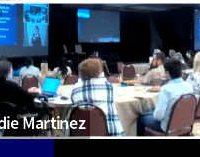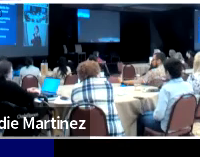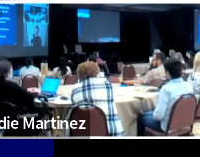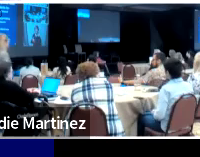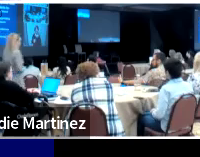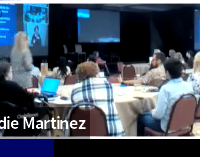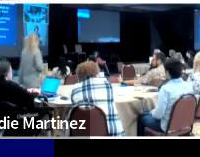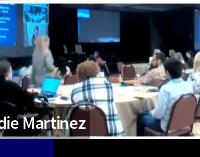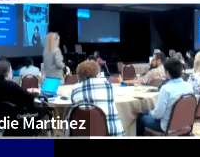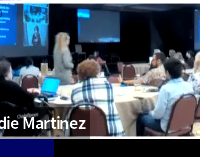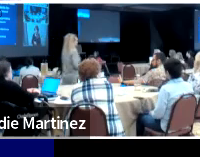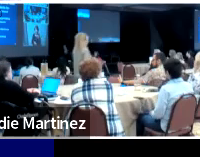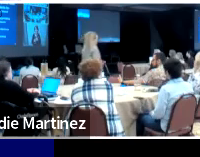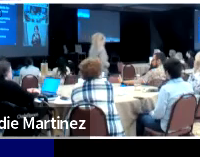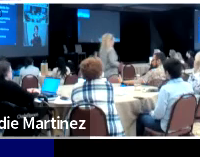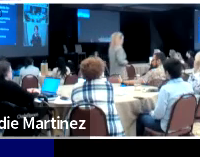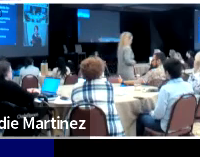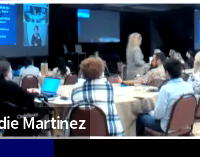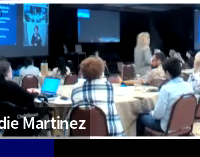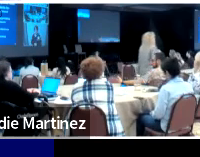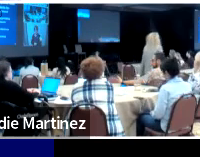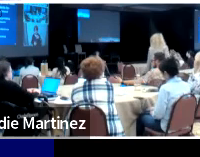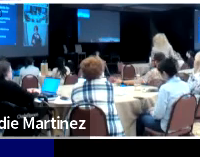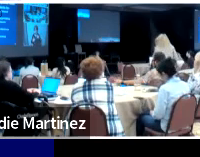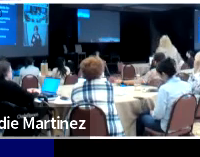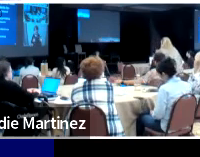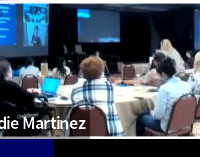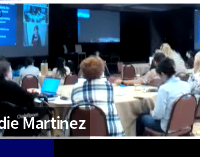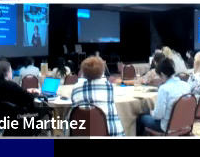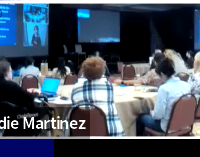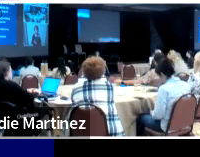question to you is do you know of documented evidence that disasters work